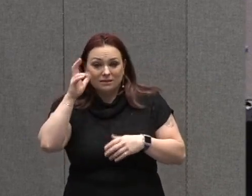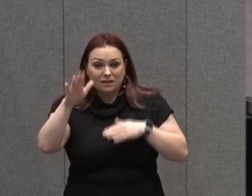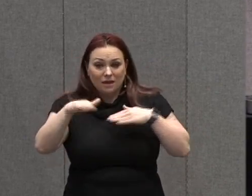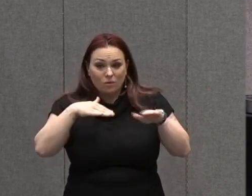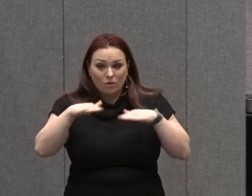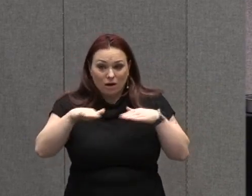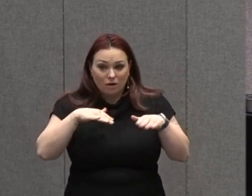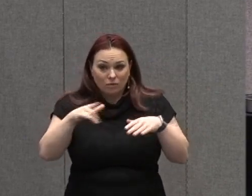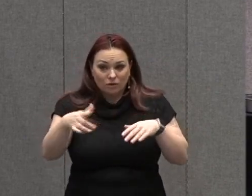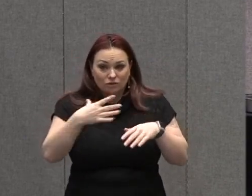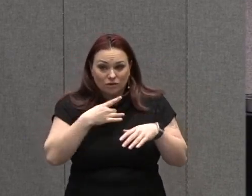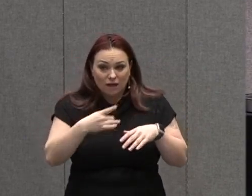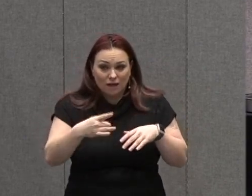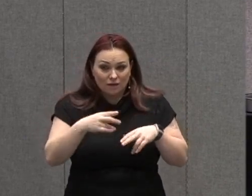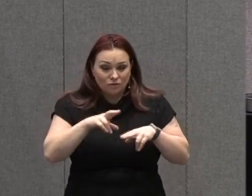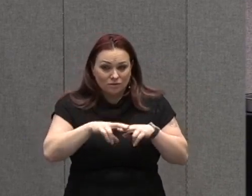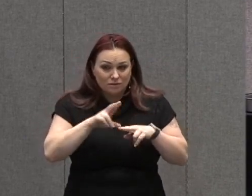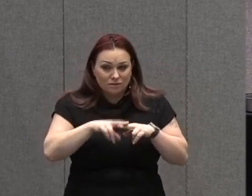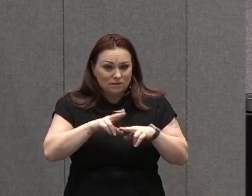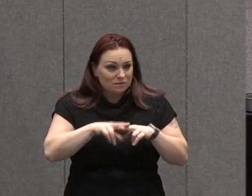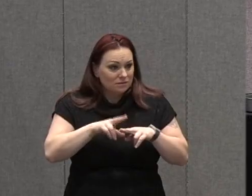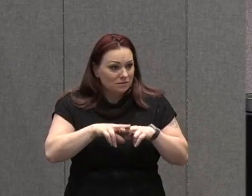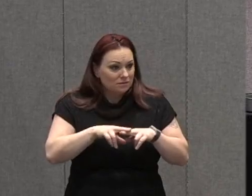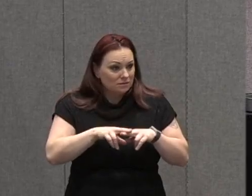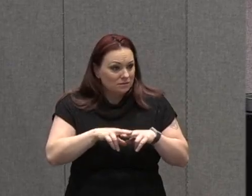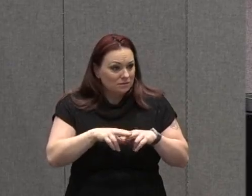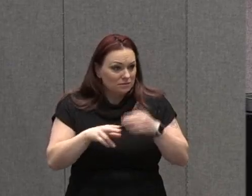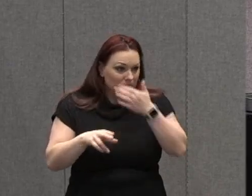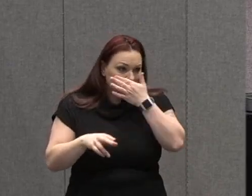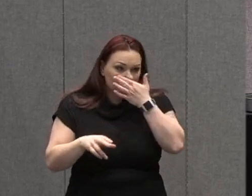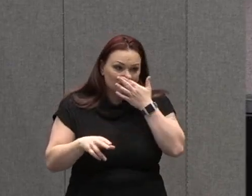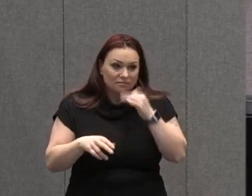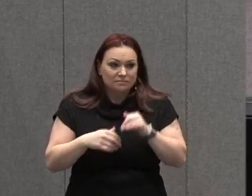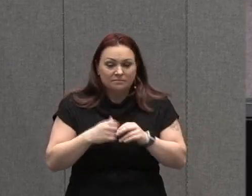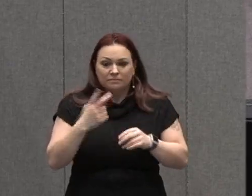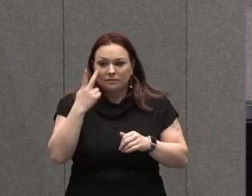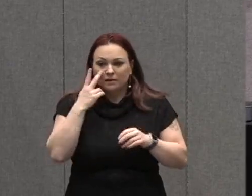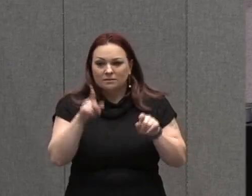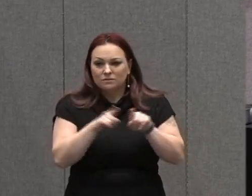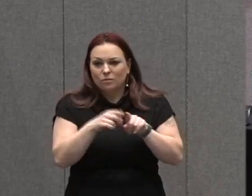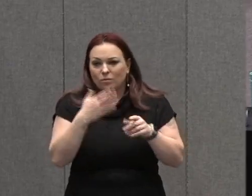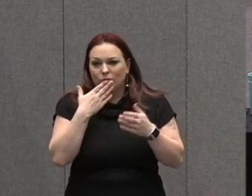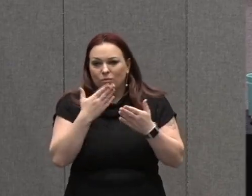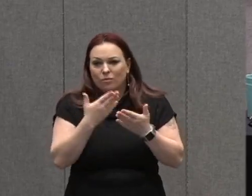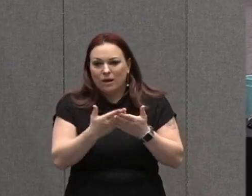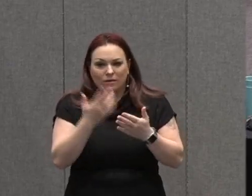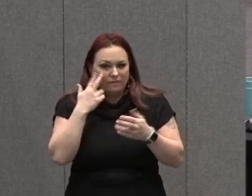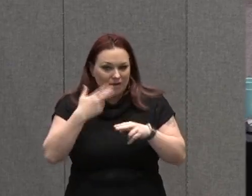Um I don't know if they'll be able to see as well if I'm sitting down, so I'll just stand.